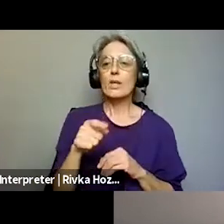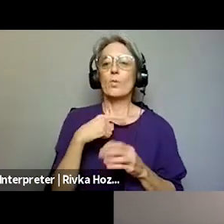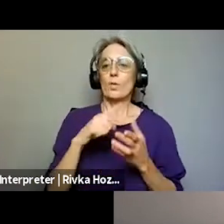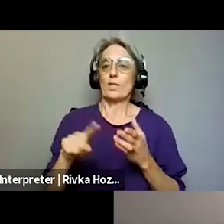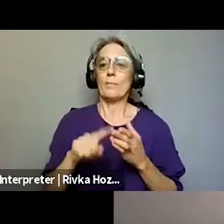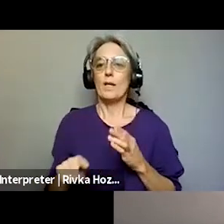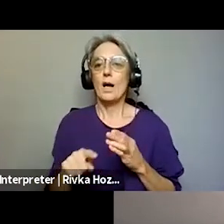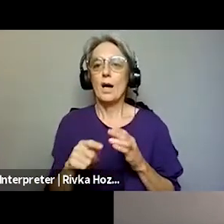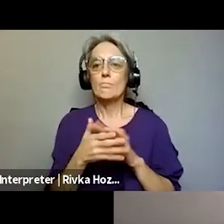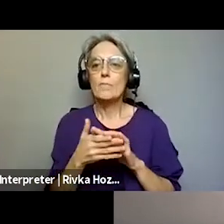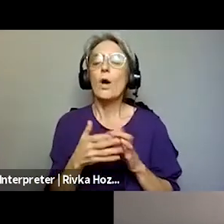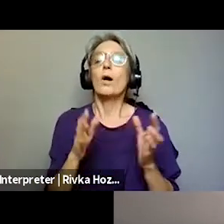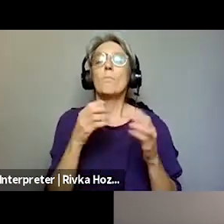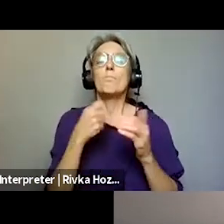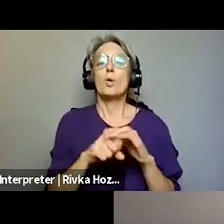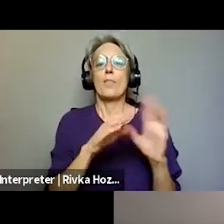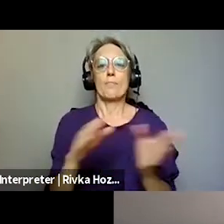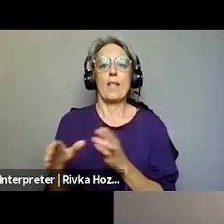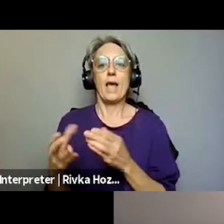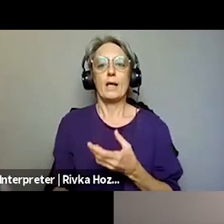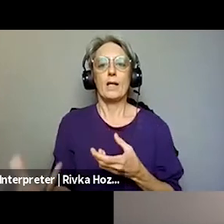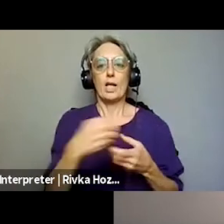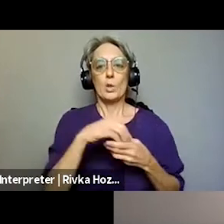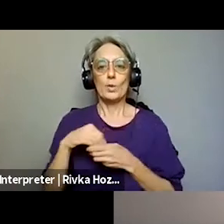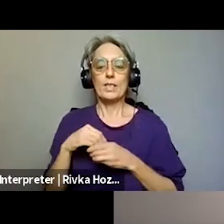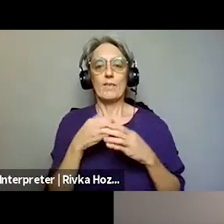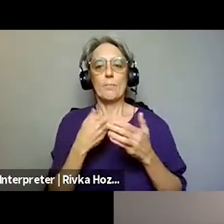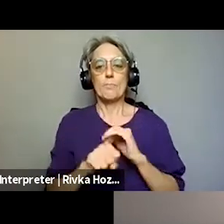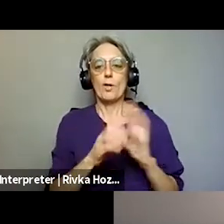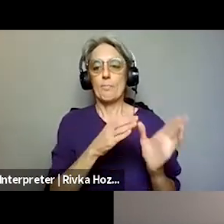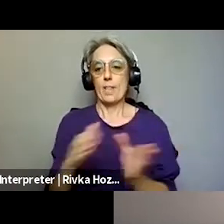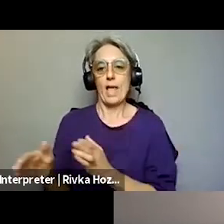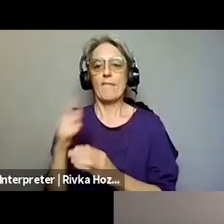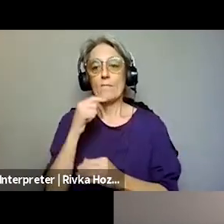inclusive birth plans for women and people with different types of disabilities.